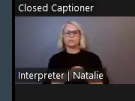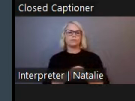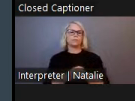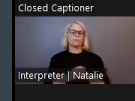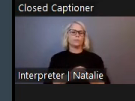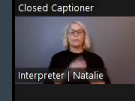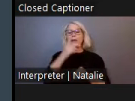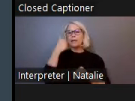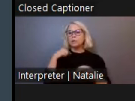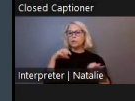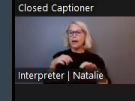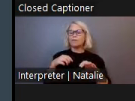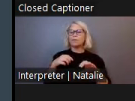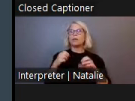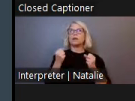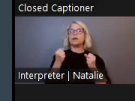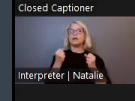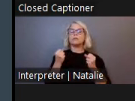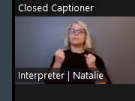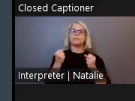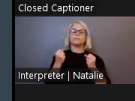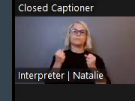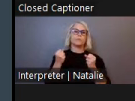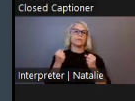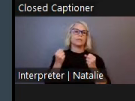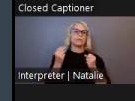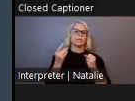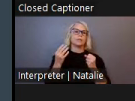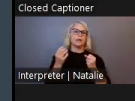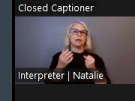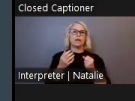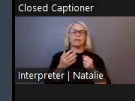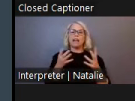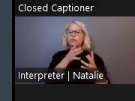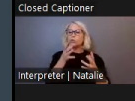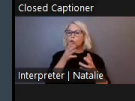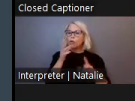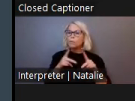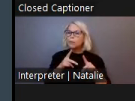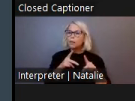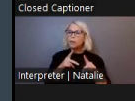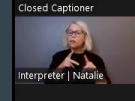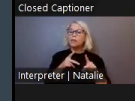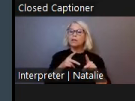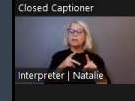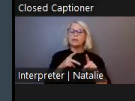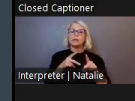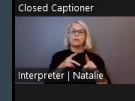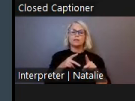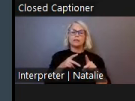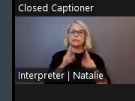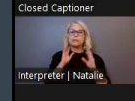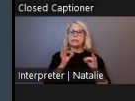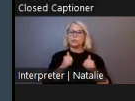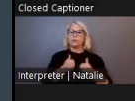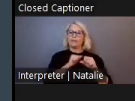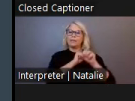Since we do have a large piece of world folks that choose to live in the mountains and choose